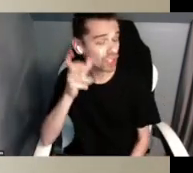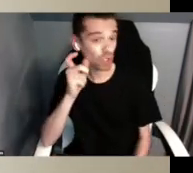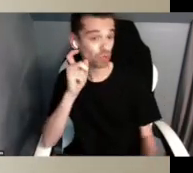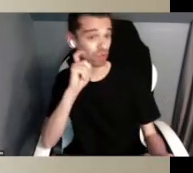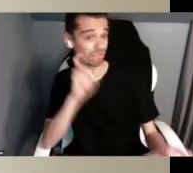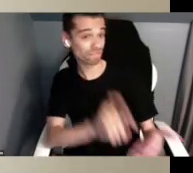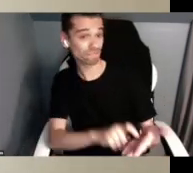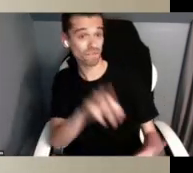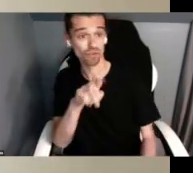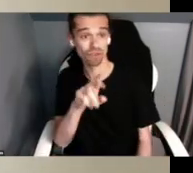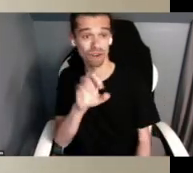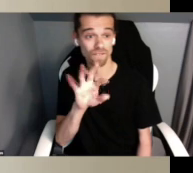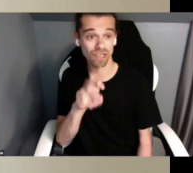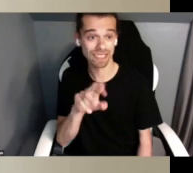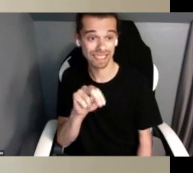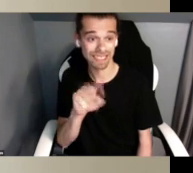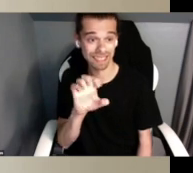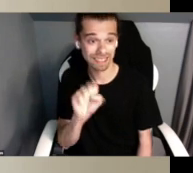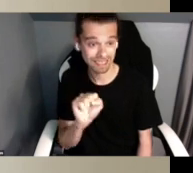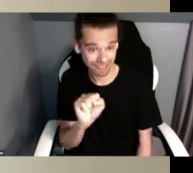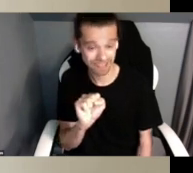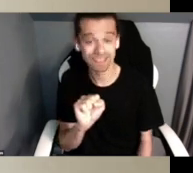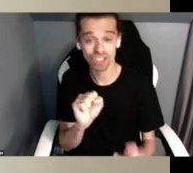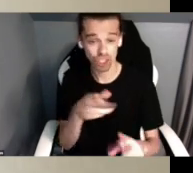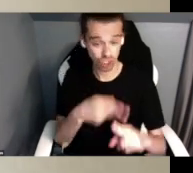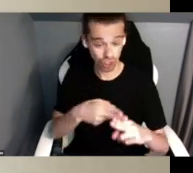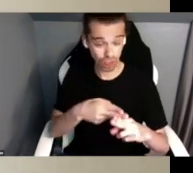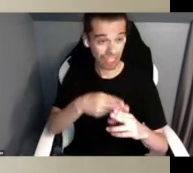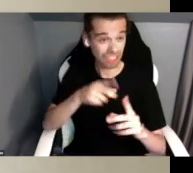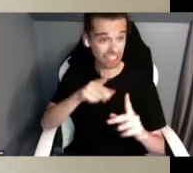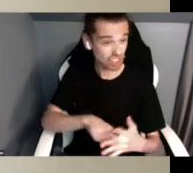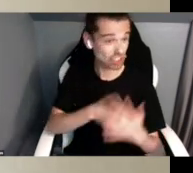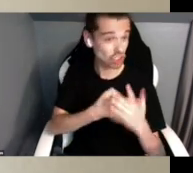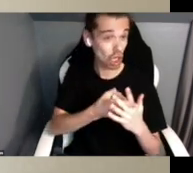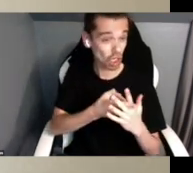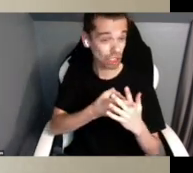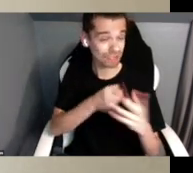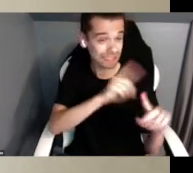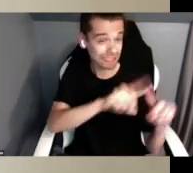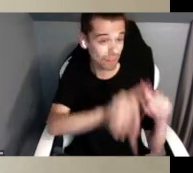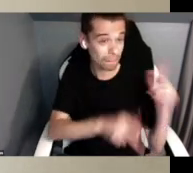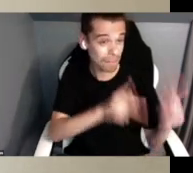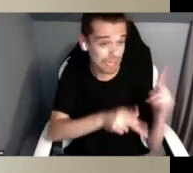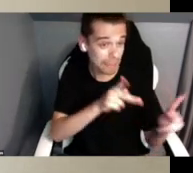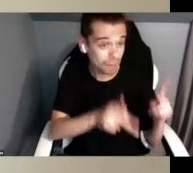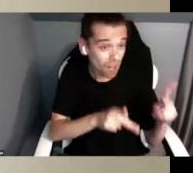disabilities early on within research, censoring the perspectives of persons with disabilities,